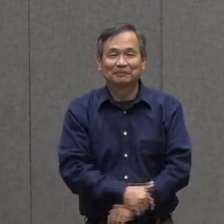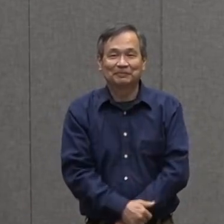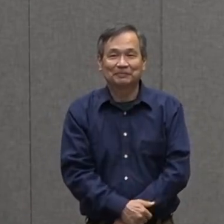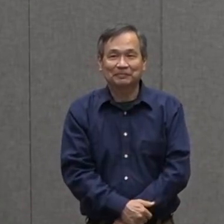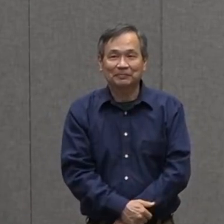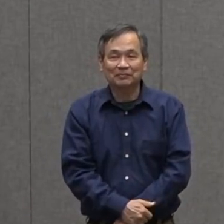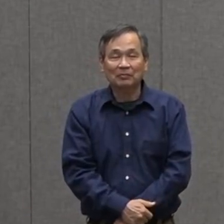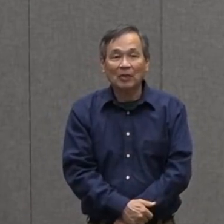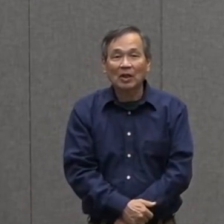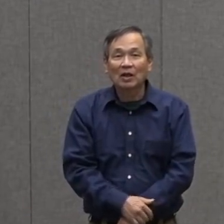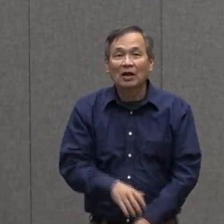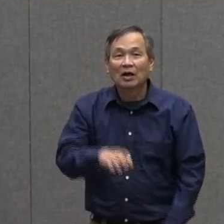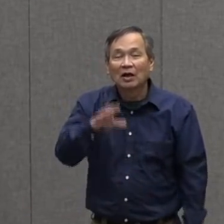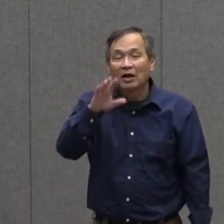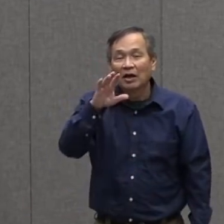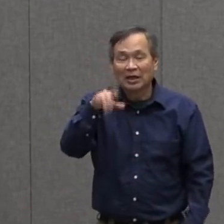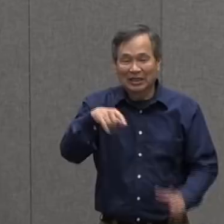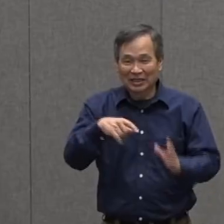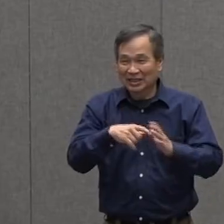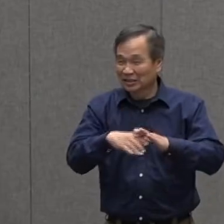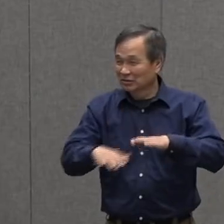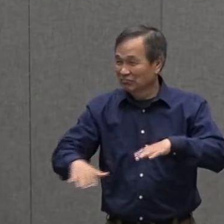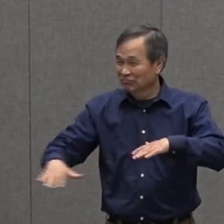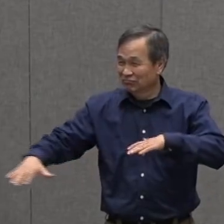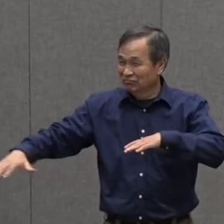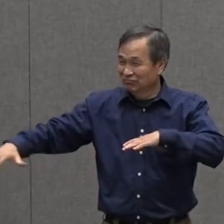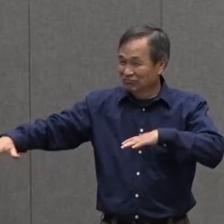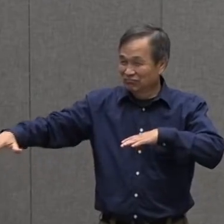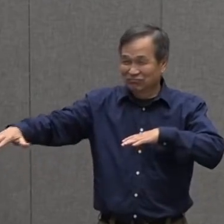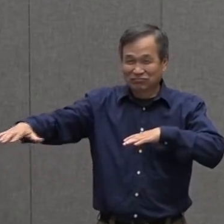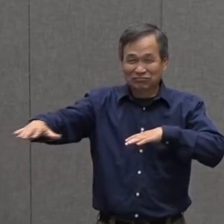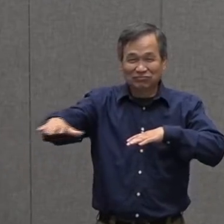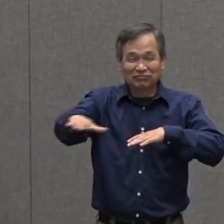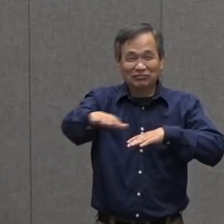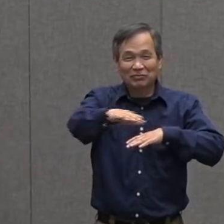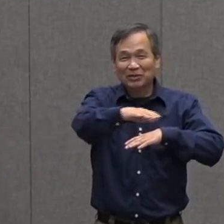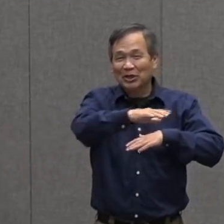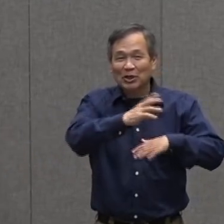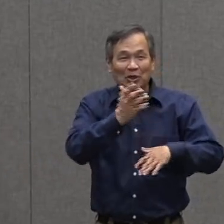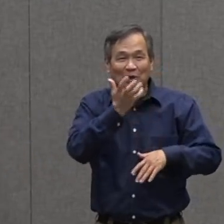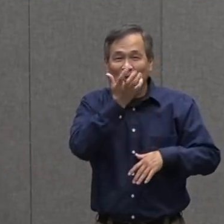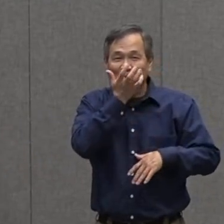"This is the great Kapiti Plain, "all fresh and green from the African rains.